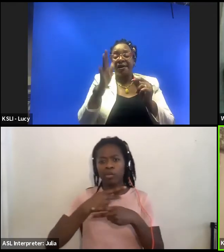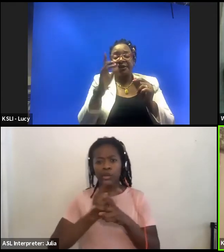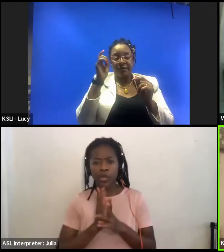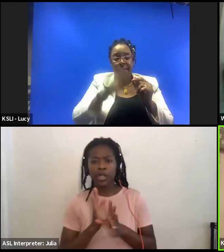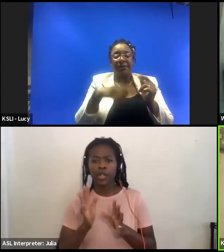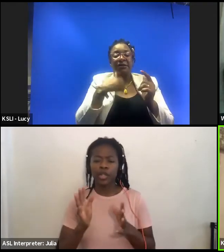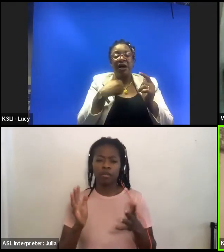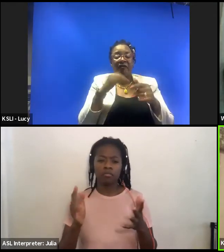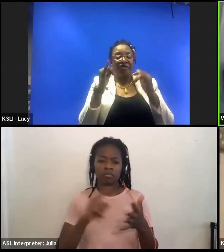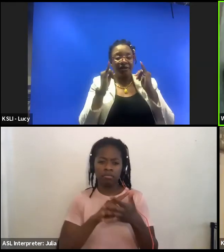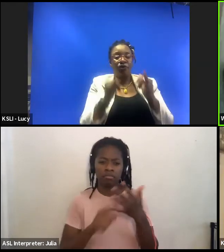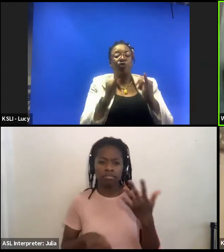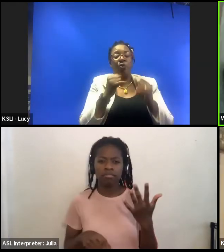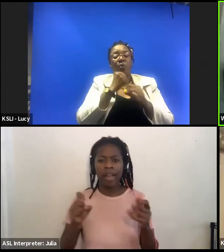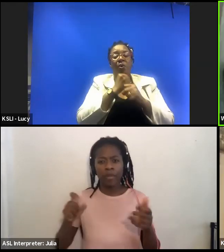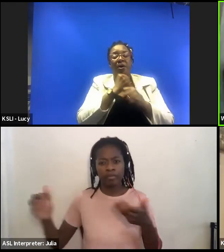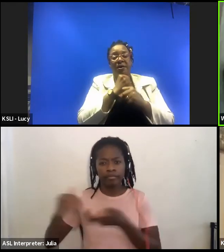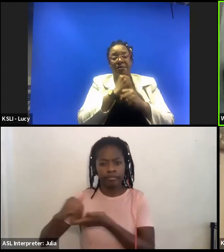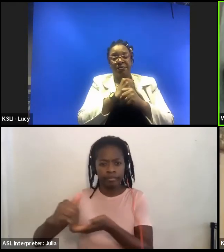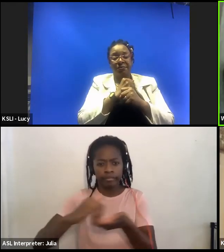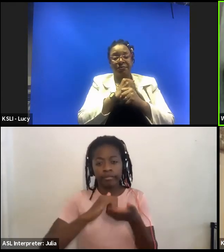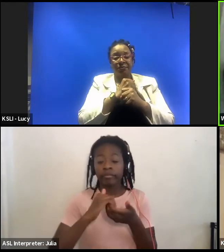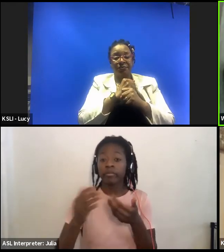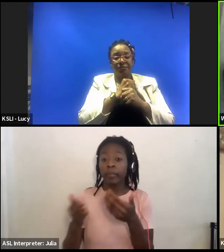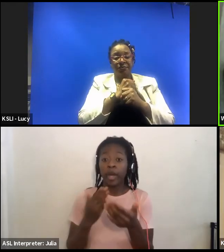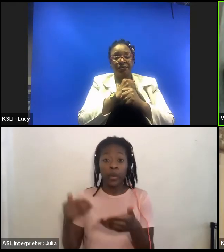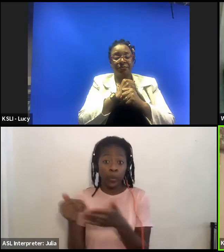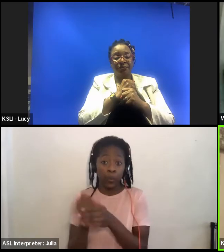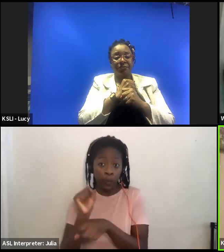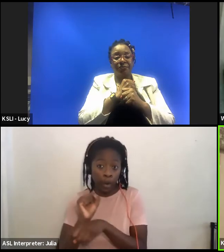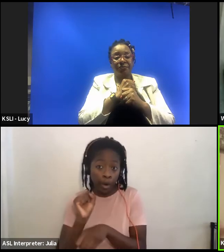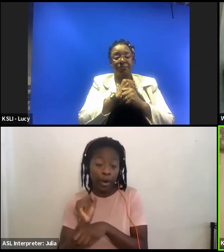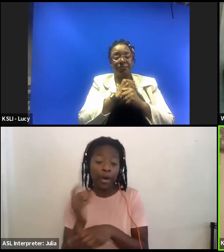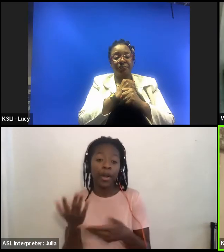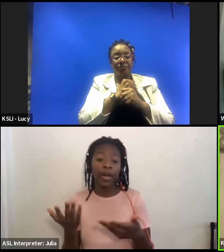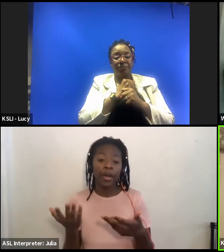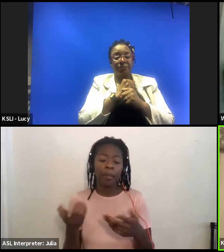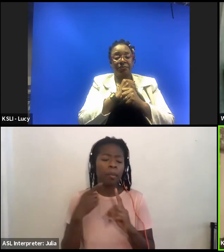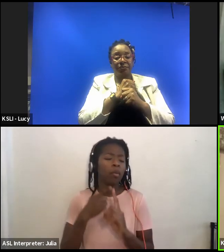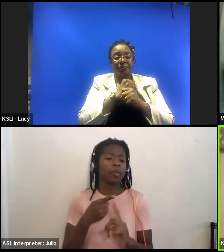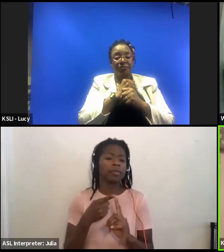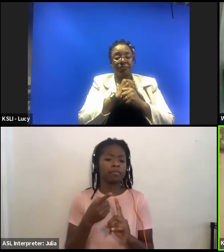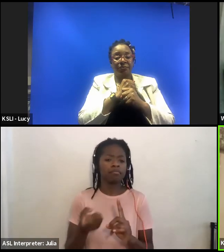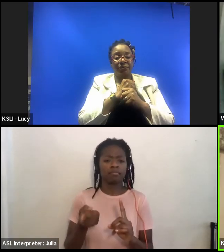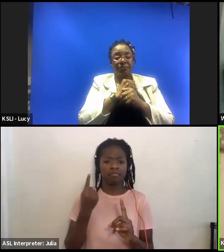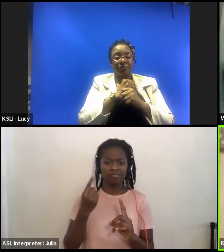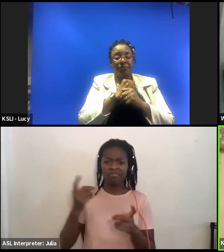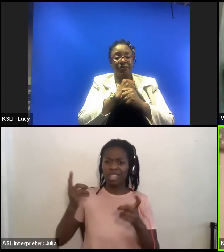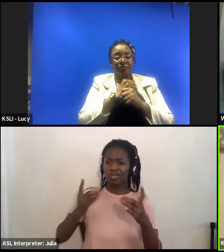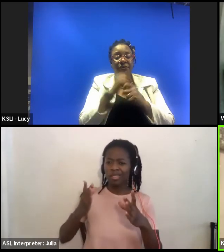or whether it's a new work or not, you know. What I'm saying is that I understand directing more as like this idea of facilitating,